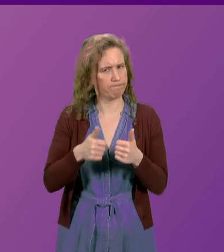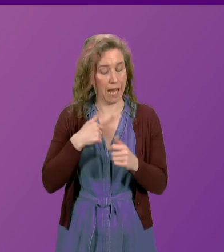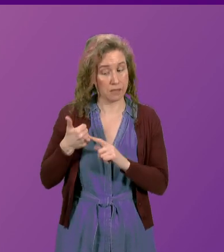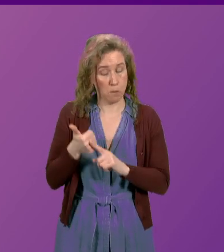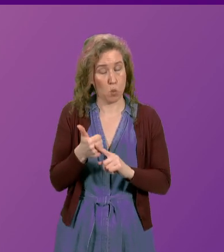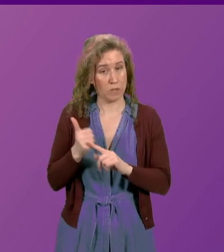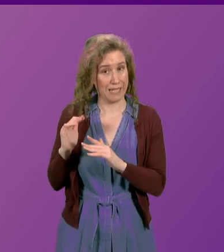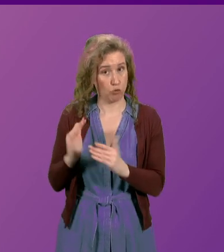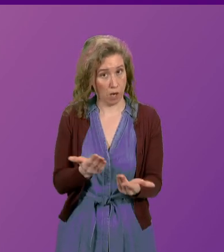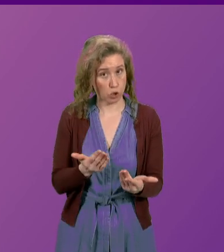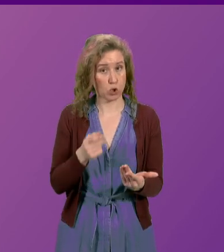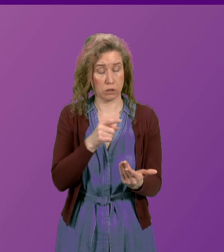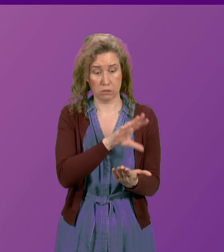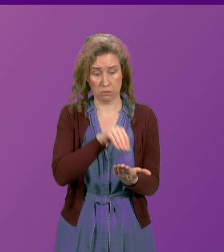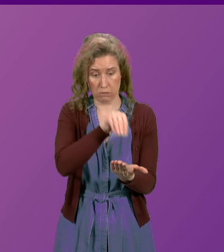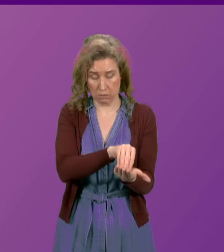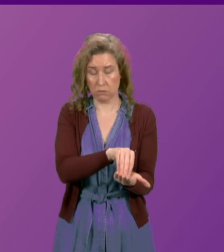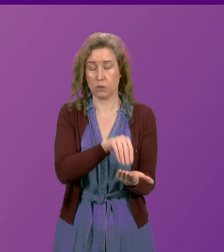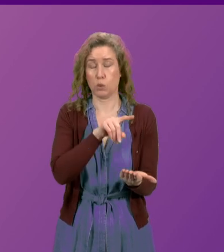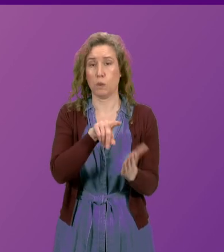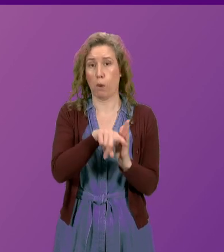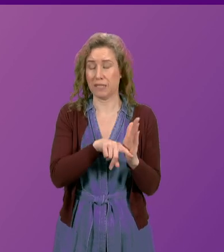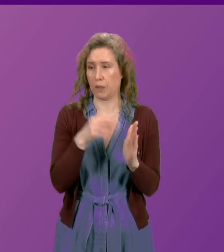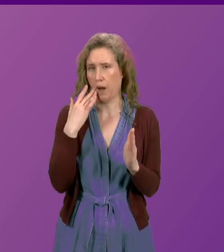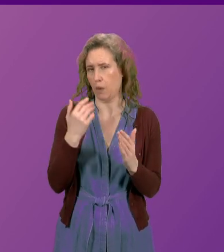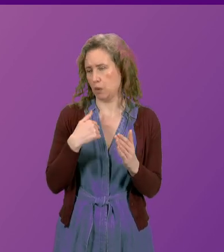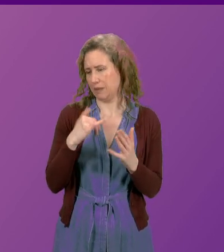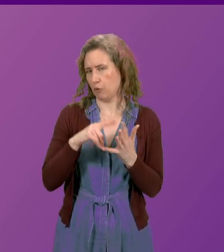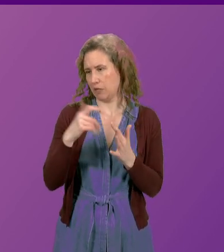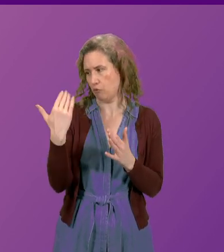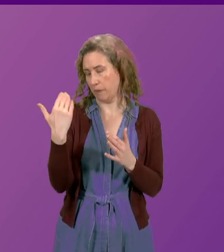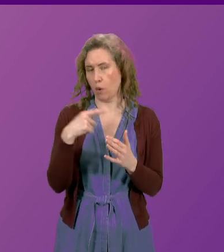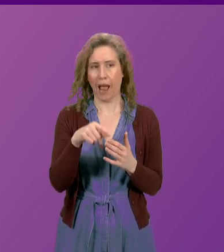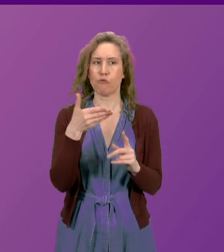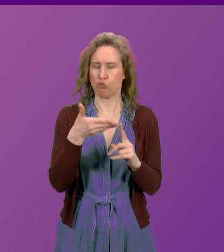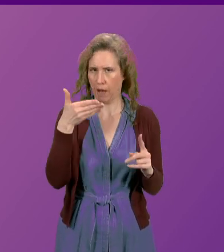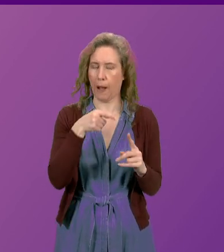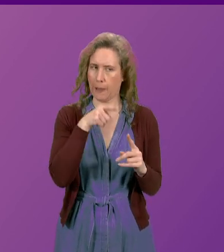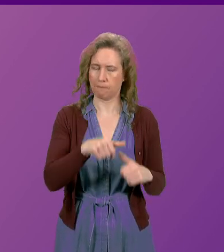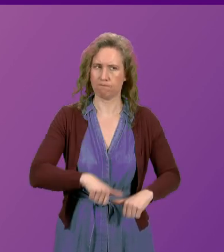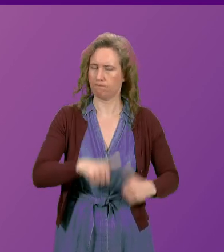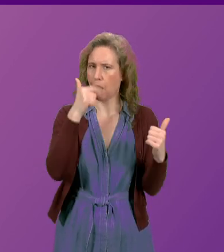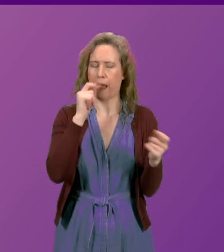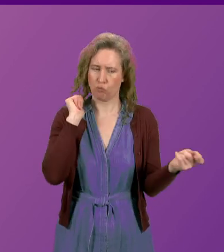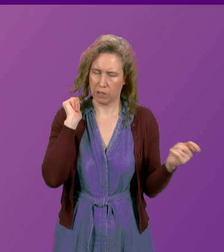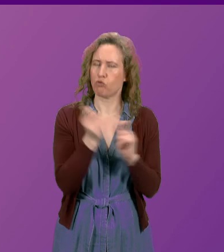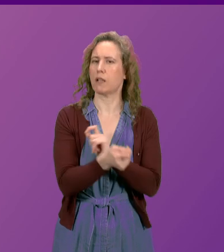into public policy when I was the Cabinet Secretary for Education and Skills, and I recognise the transformative effect that it can have on young people.